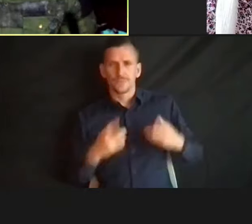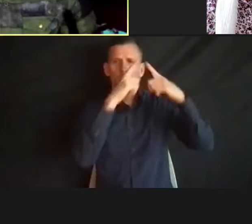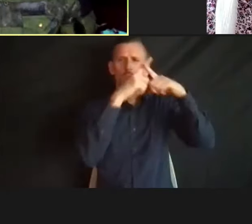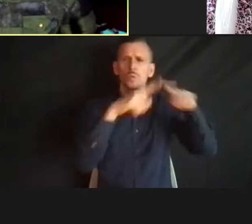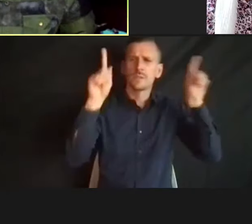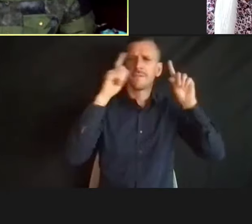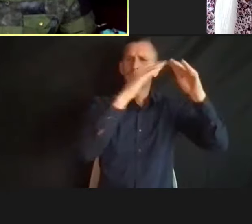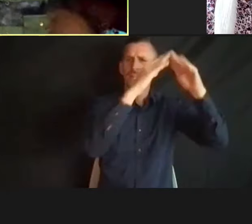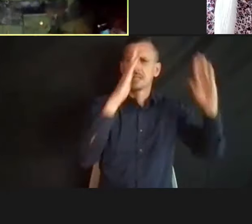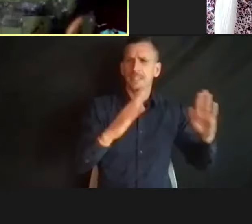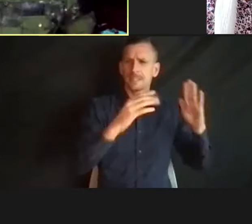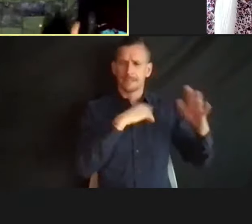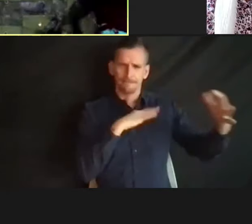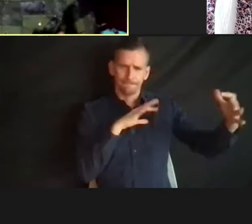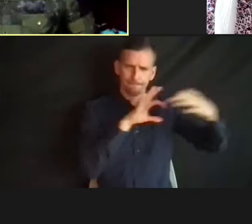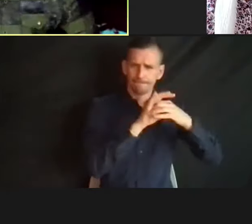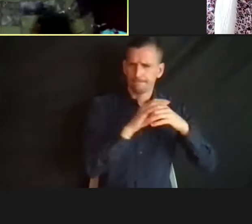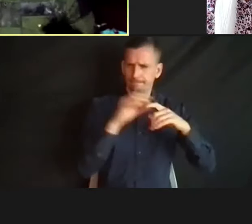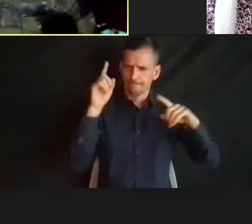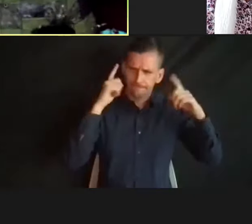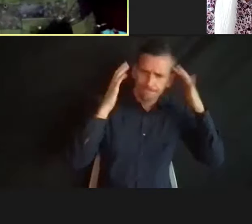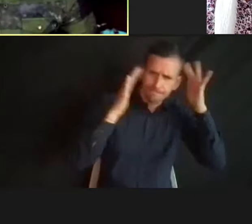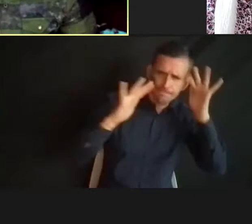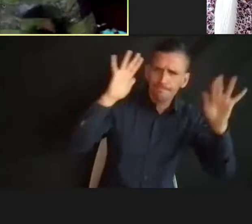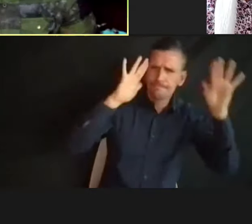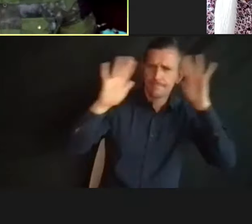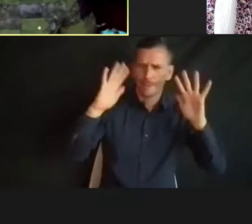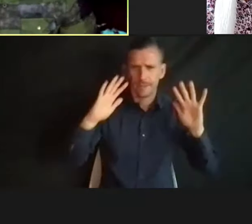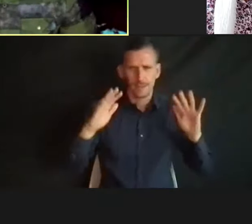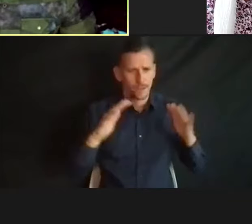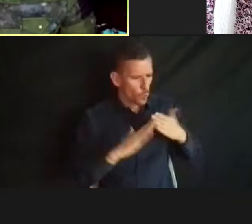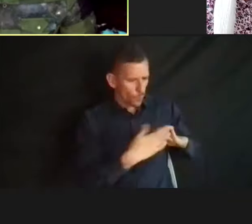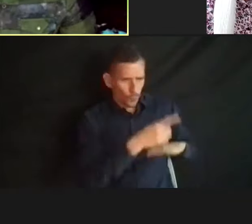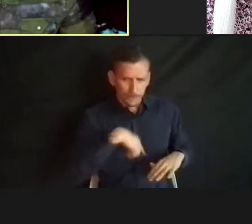that they face, and the insufficiency that the UNHCR has to serve the population of refugees,